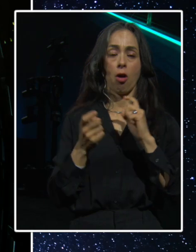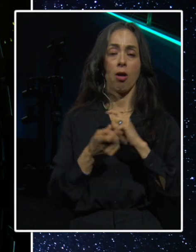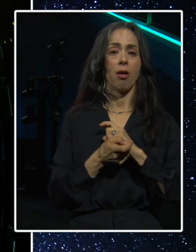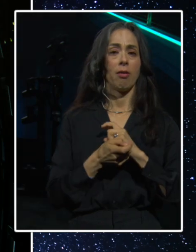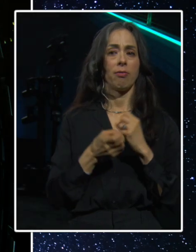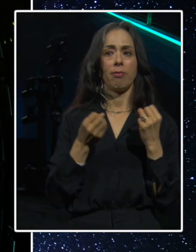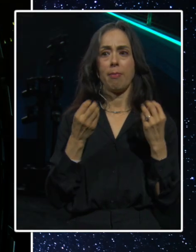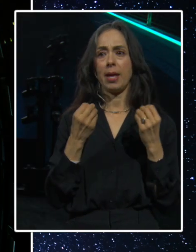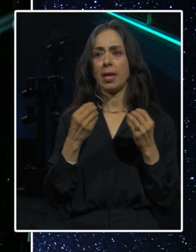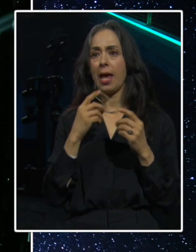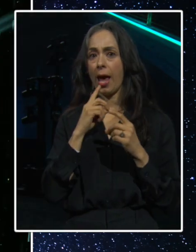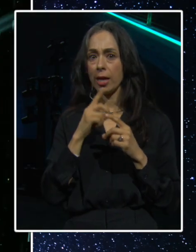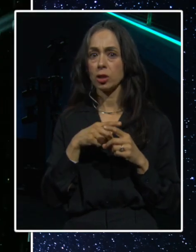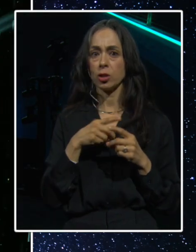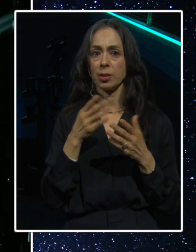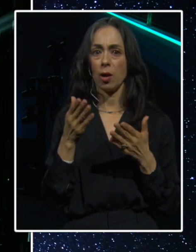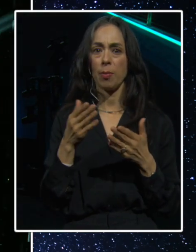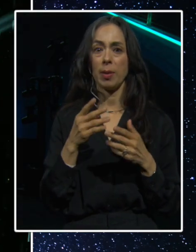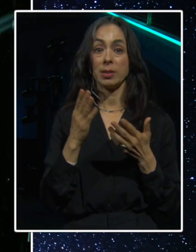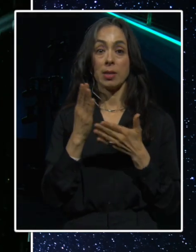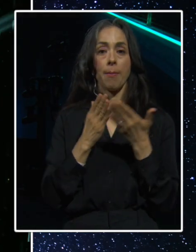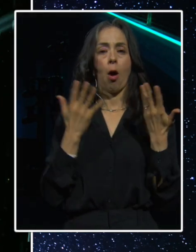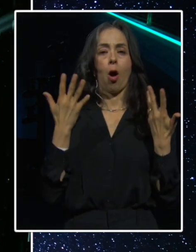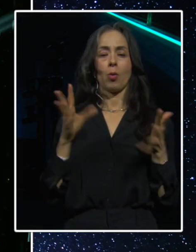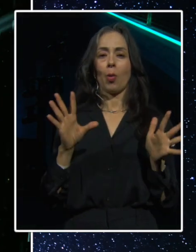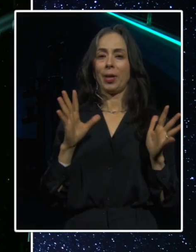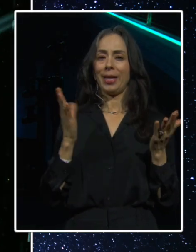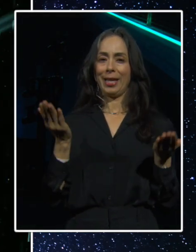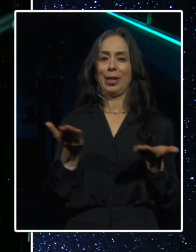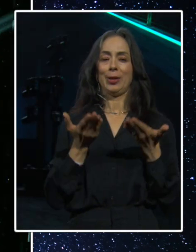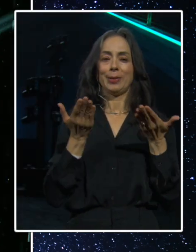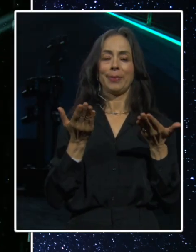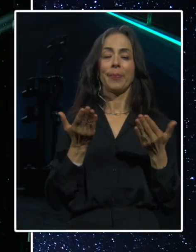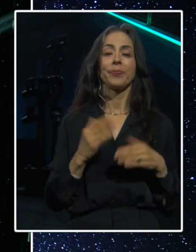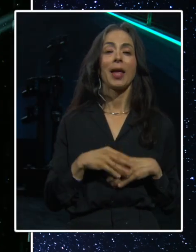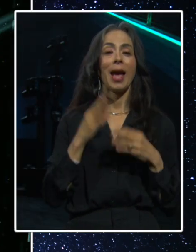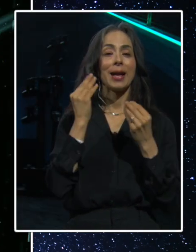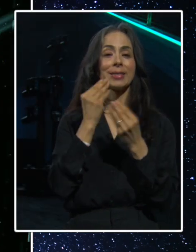Some answers await, but some are already here.